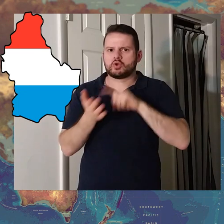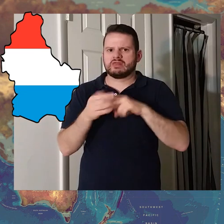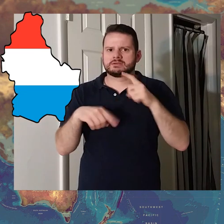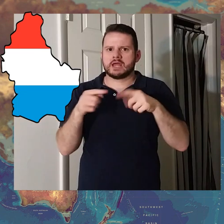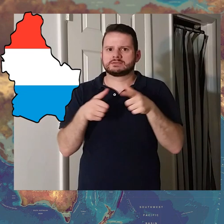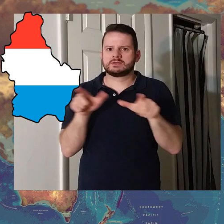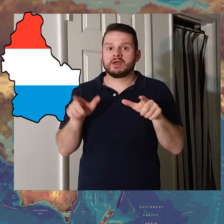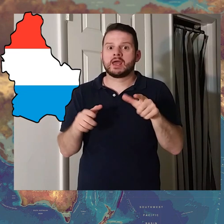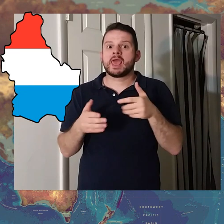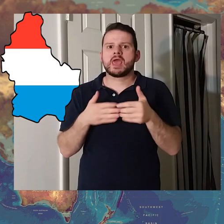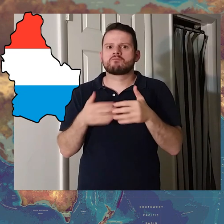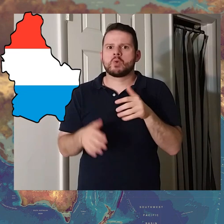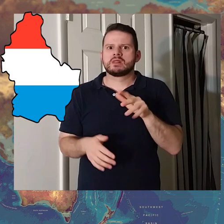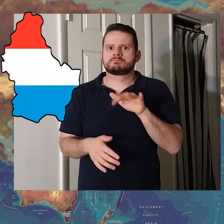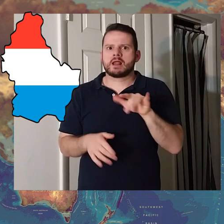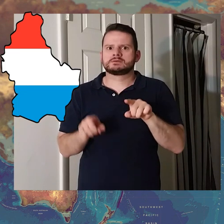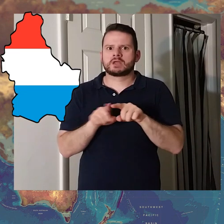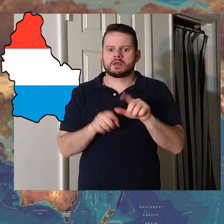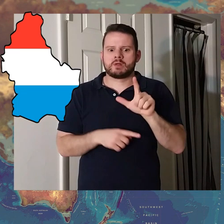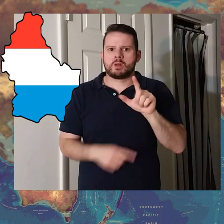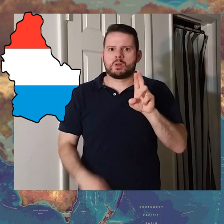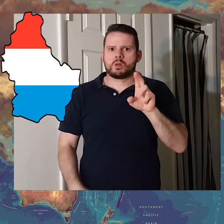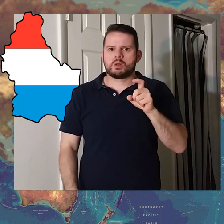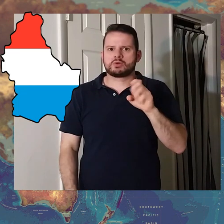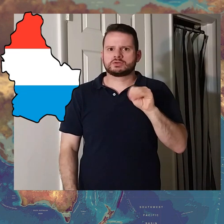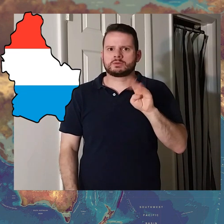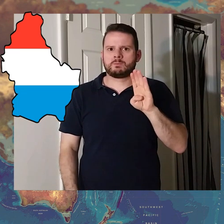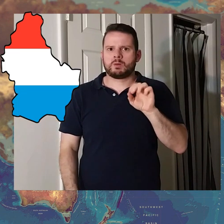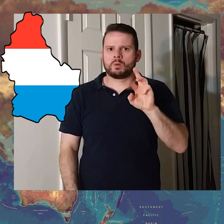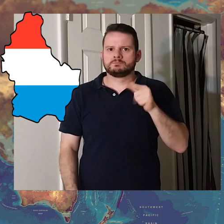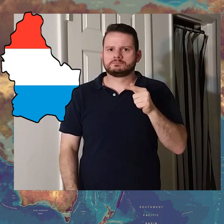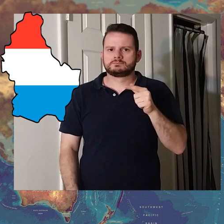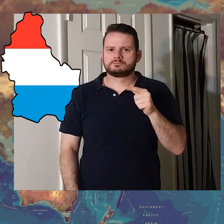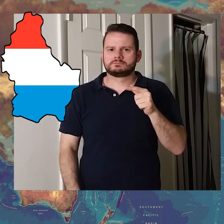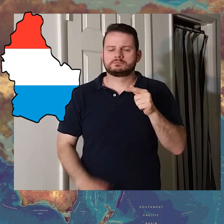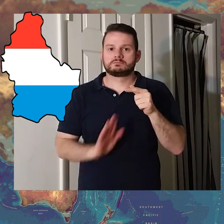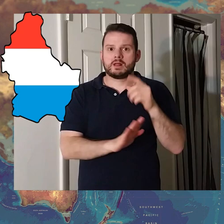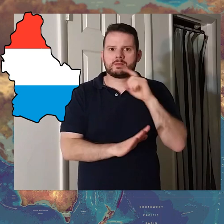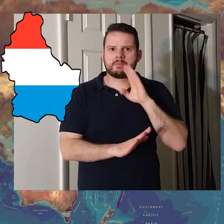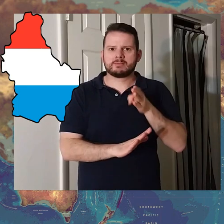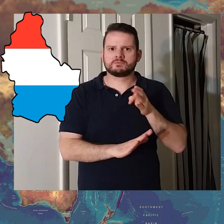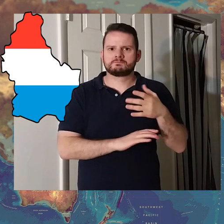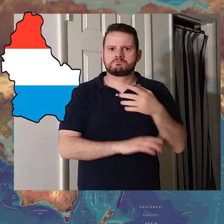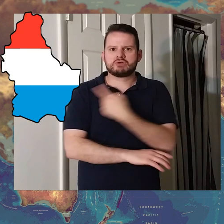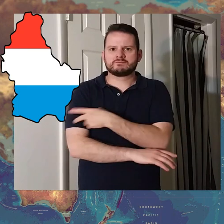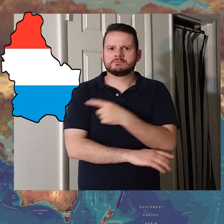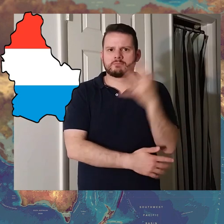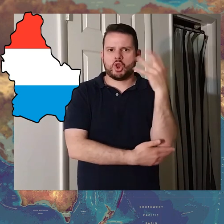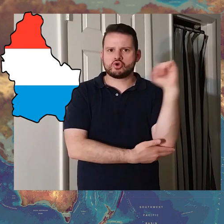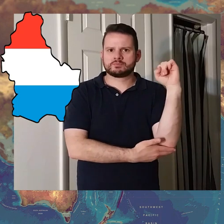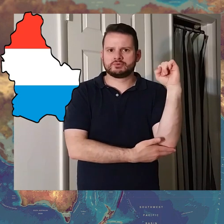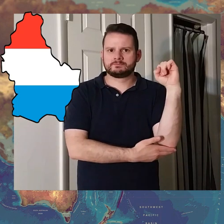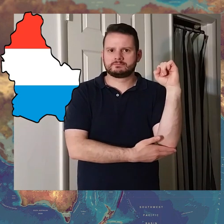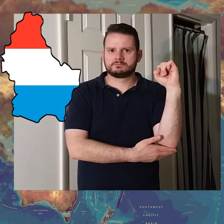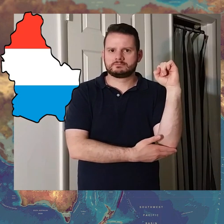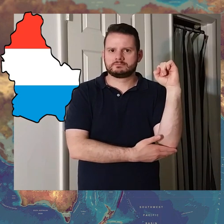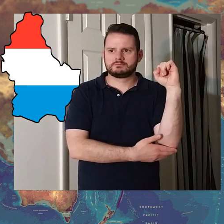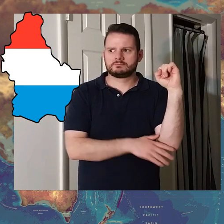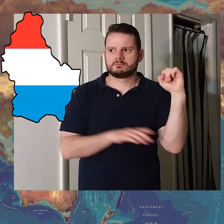Notice the signs are different even though the spelling is the same. The sign for the province of Luxembourg, Belgium is...